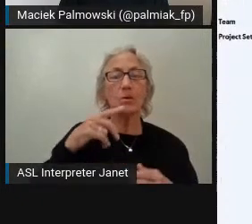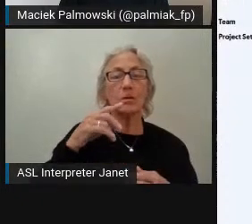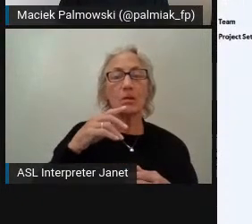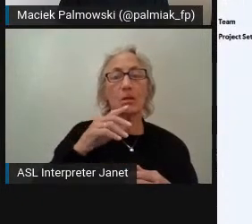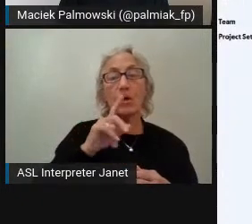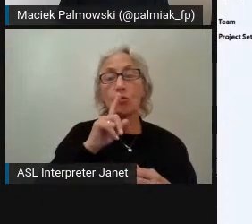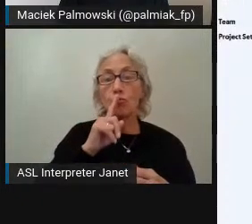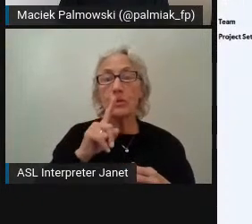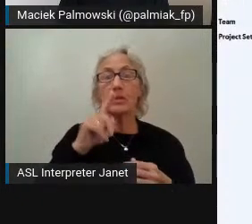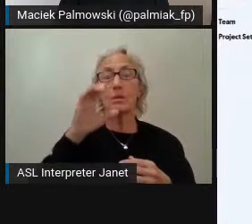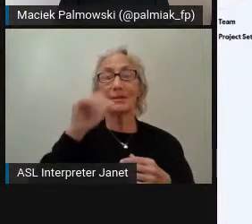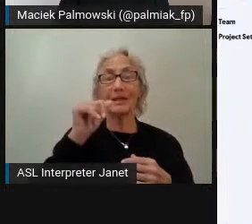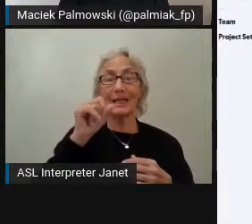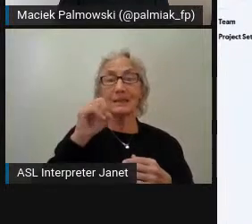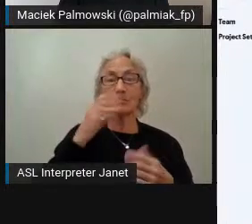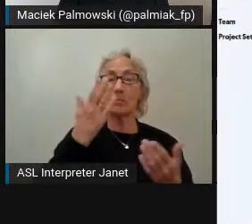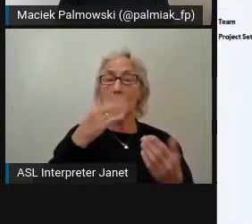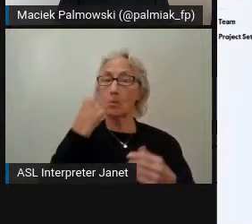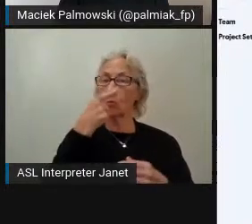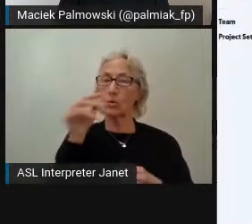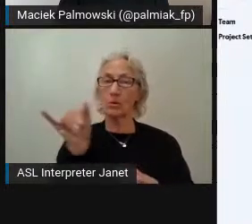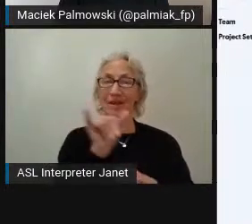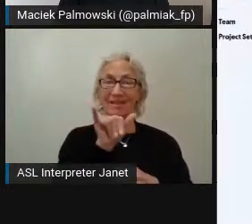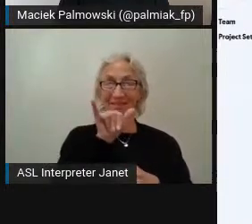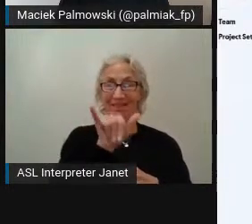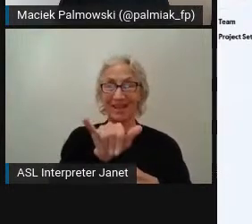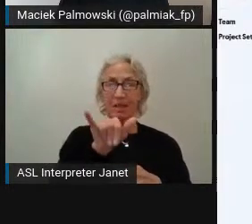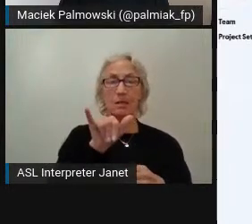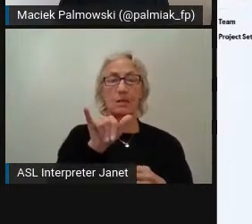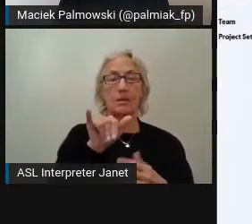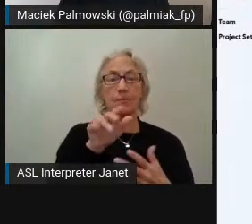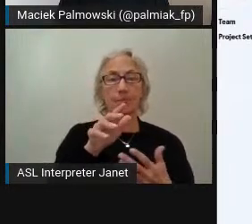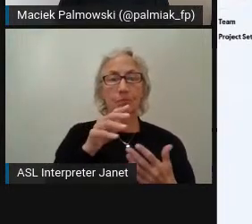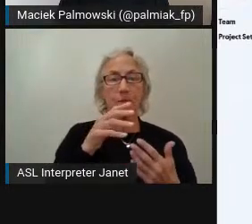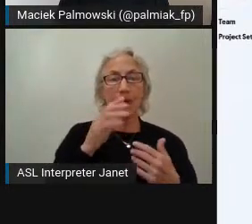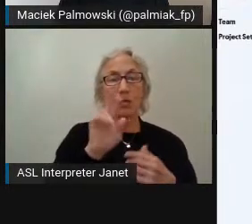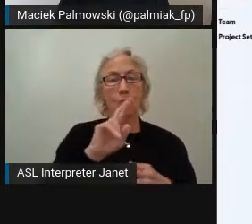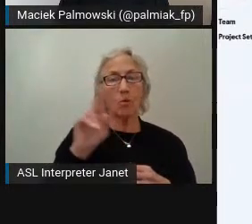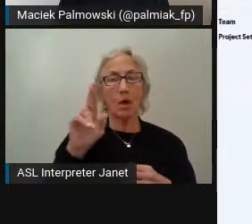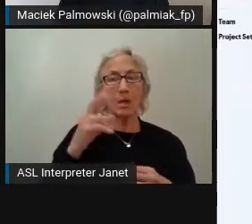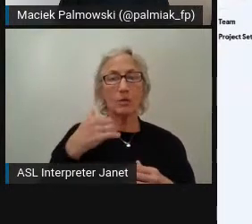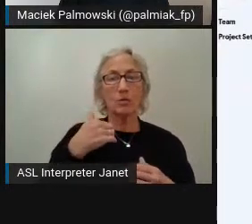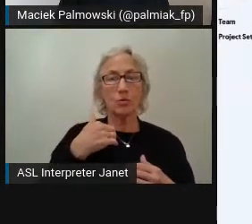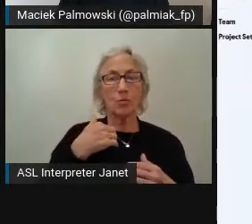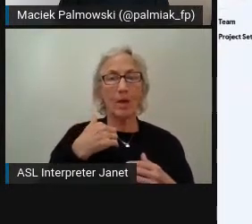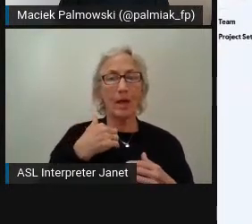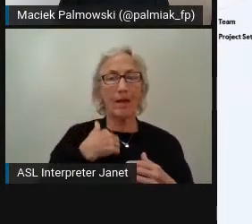pipeline in most cases we will test everything, not only accessibility. So the more realistic cased would look like